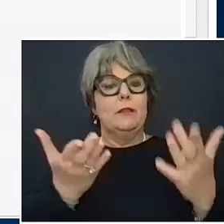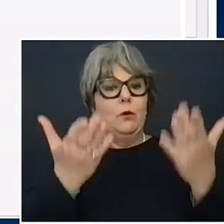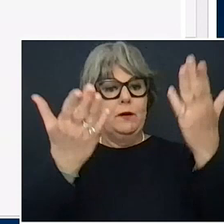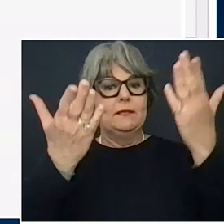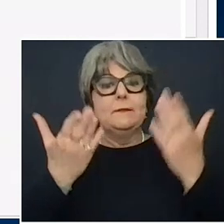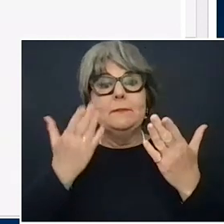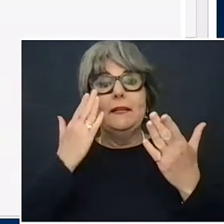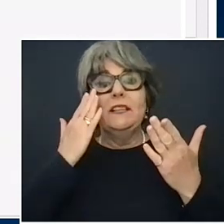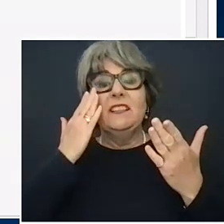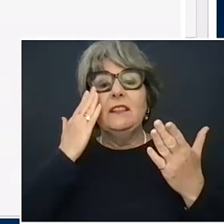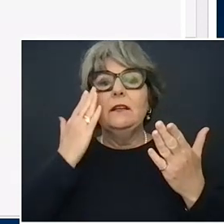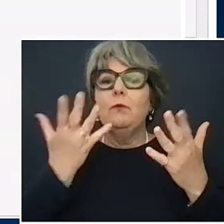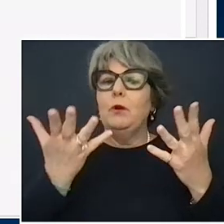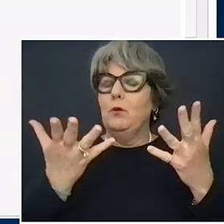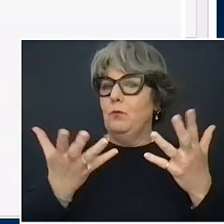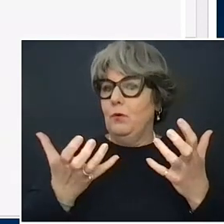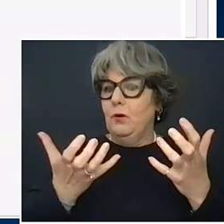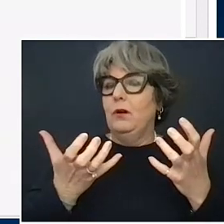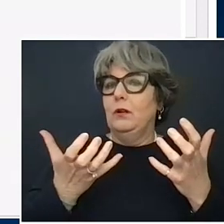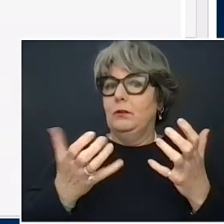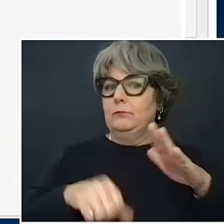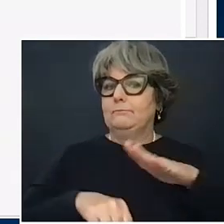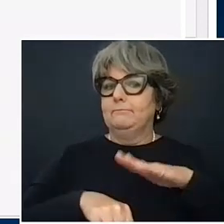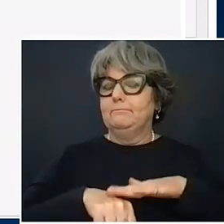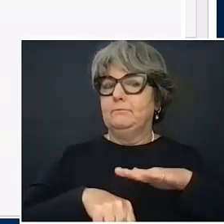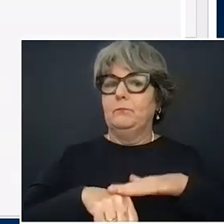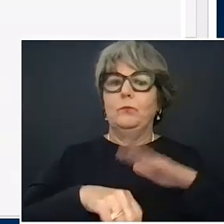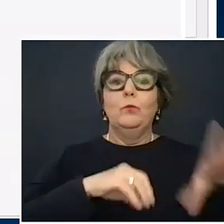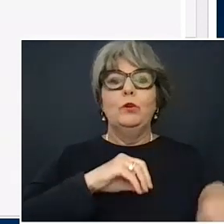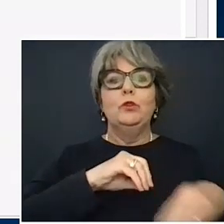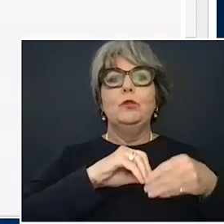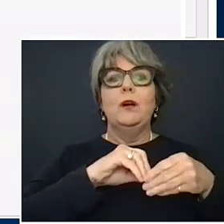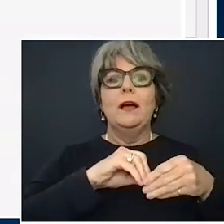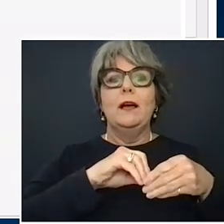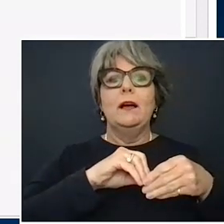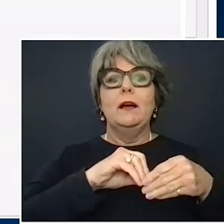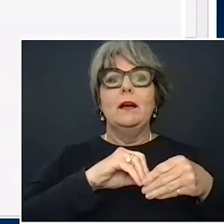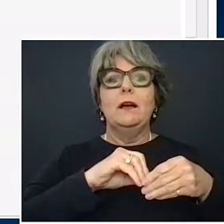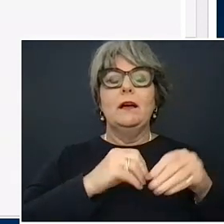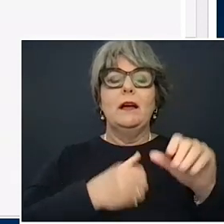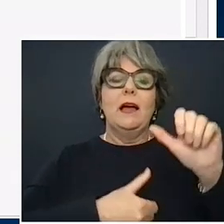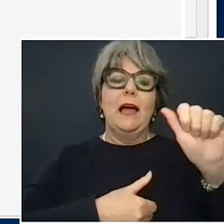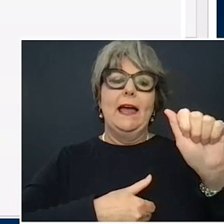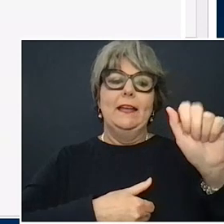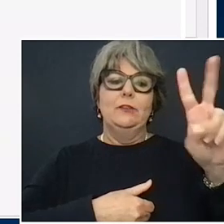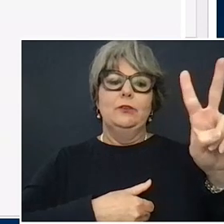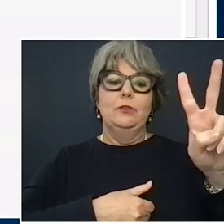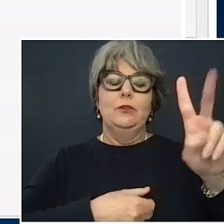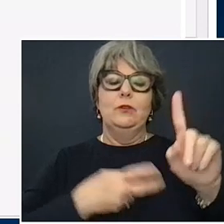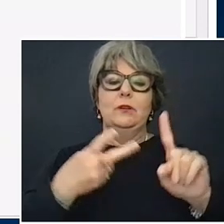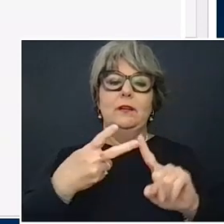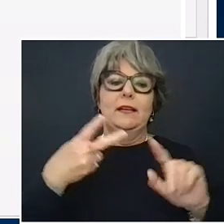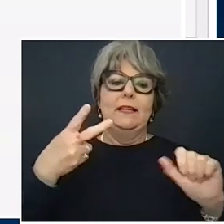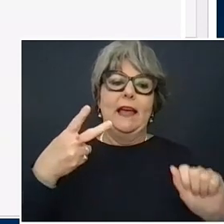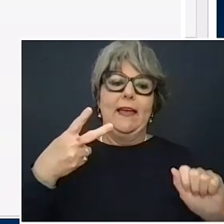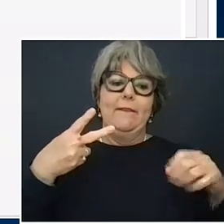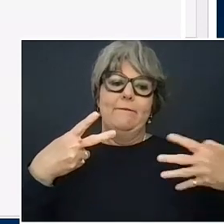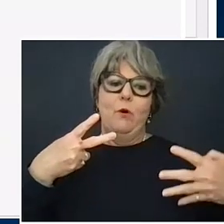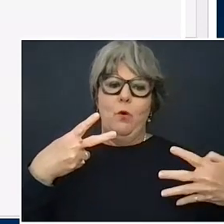we just wanted to flag that we want to add in (a)(2) and (a)(4), that in addition to the other areas, the Department requires